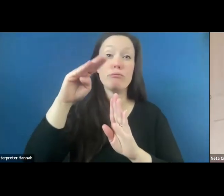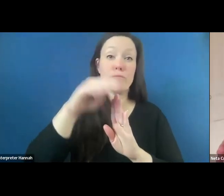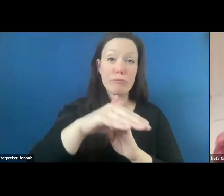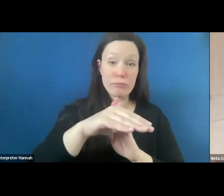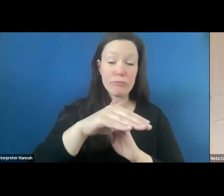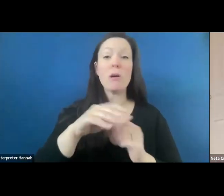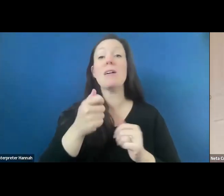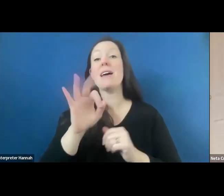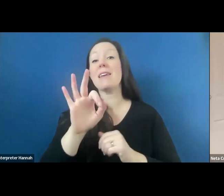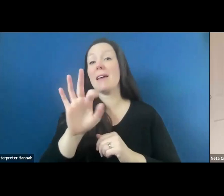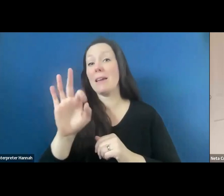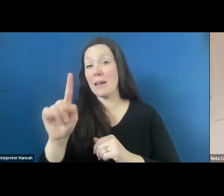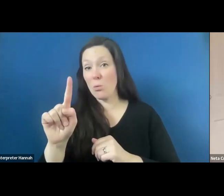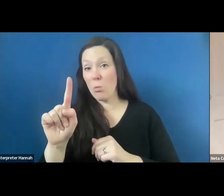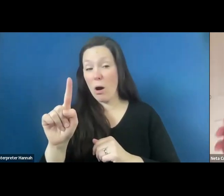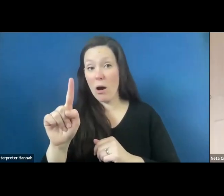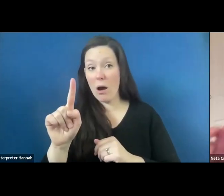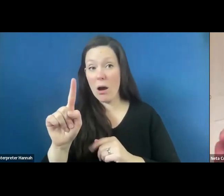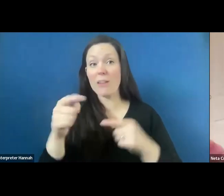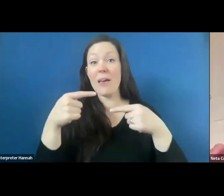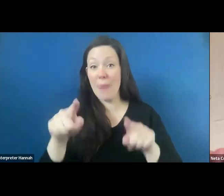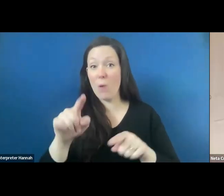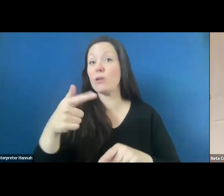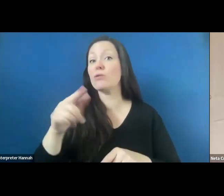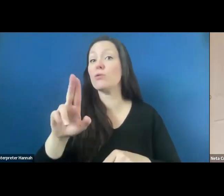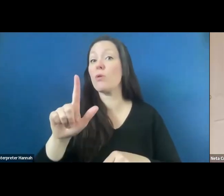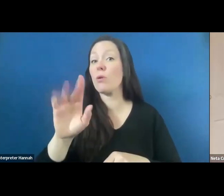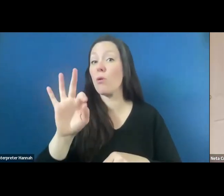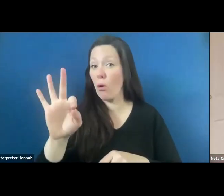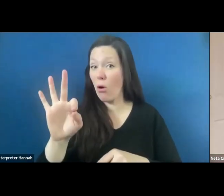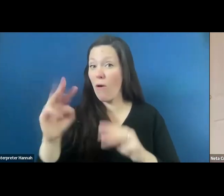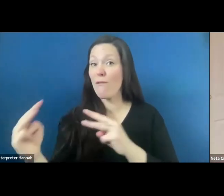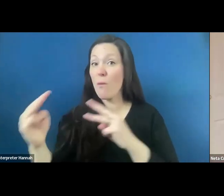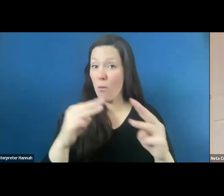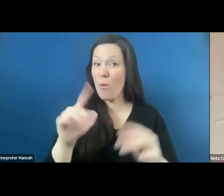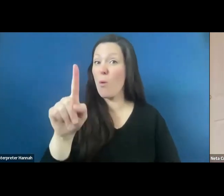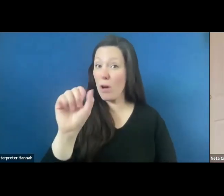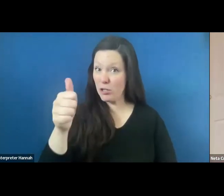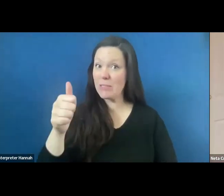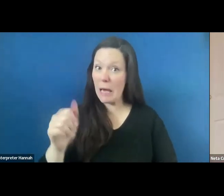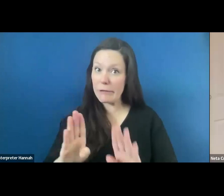In 1991, it was during the Gulf War, it was 110 million metric tons.